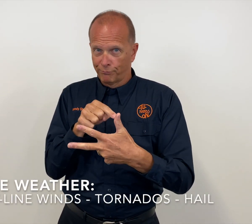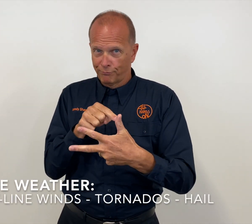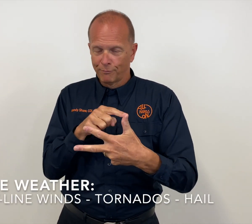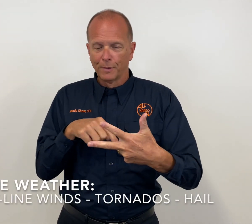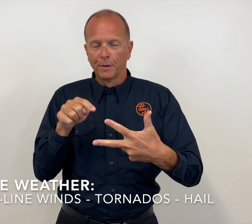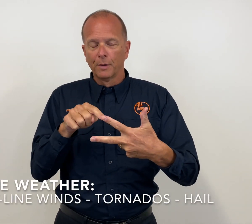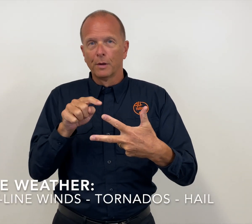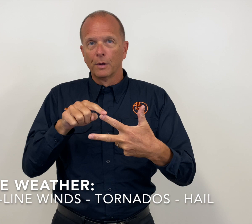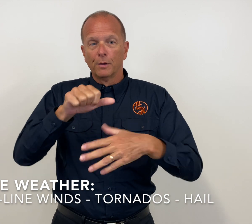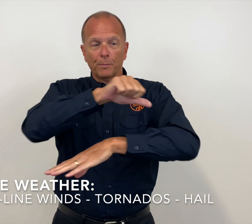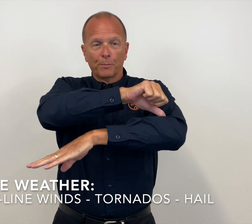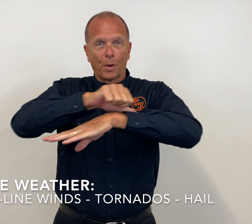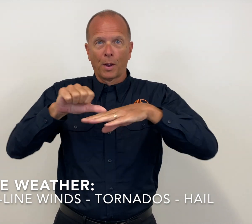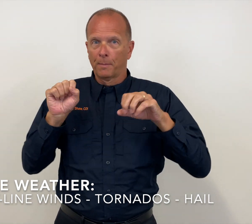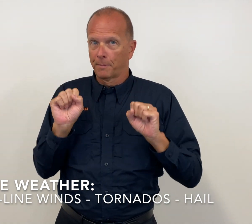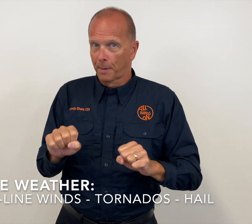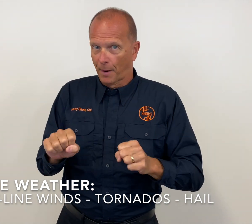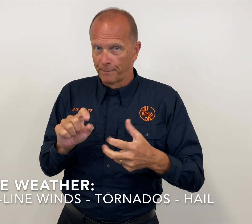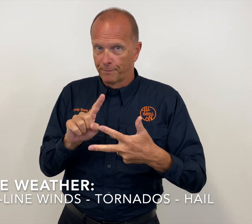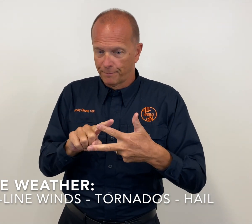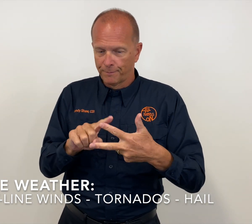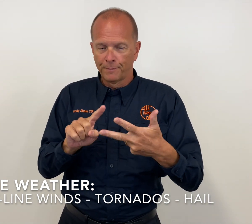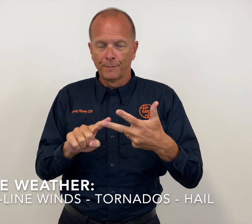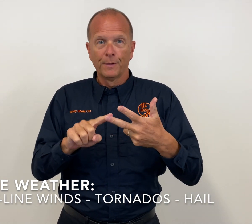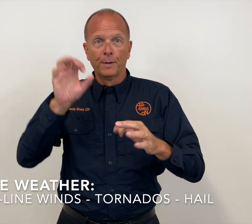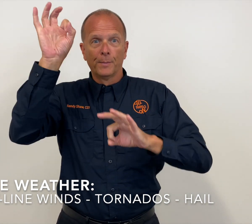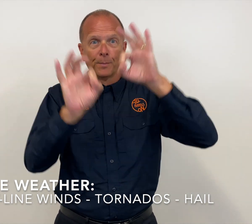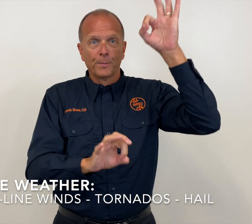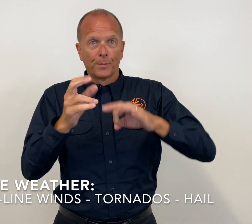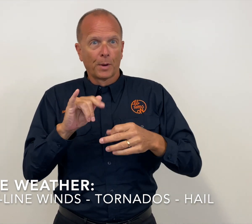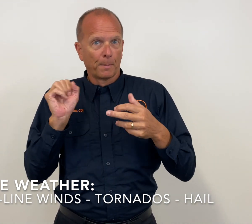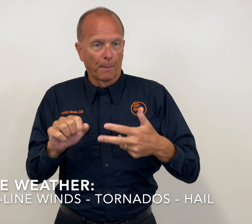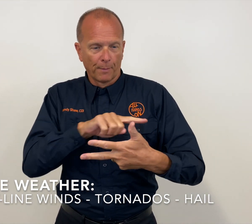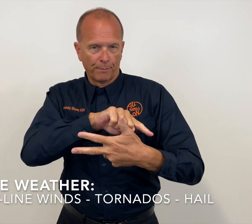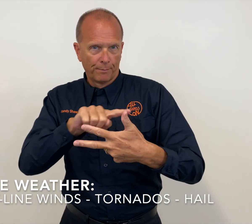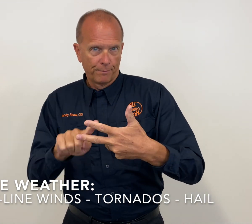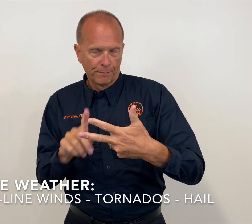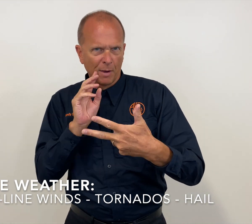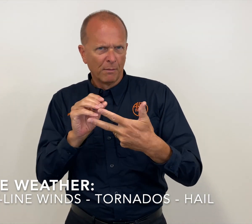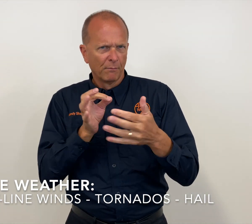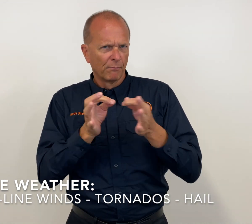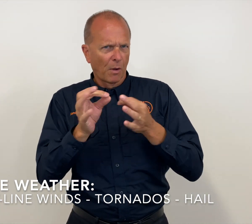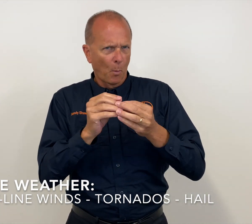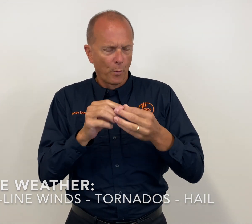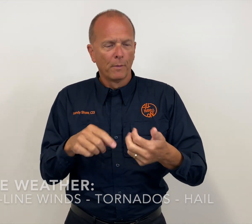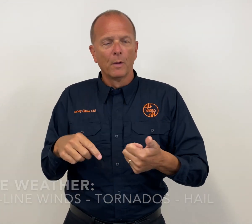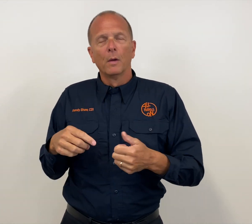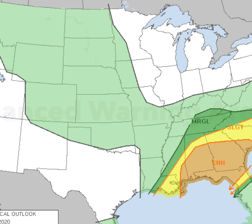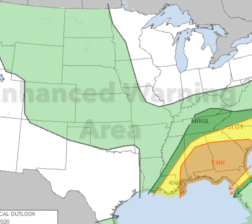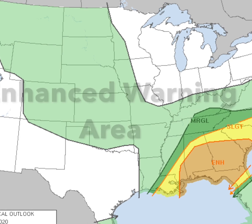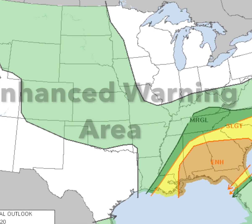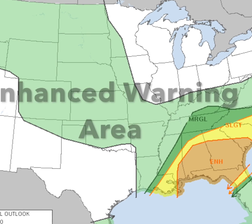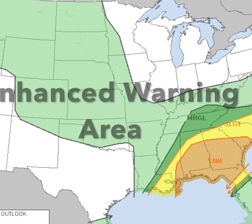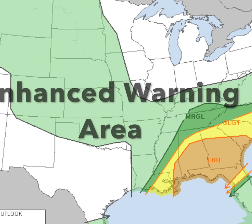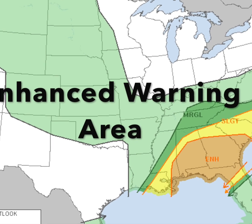straight-line winds, second the possibility of tornadoes and, third the possibility for hail